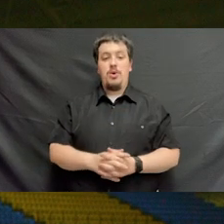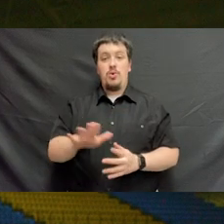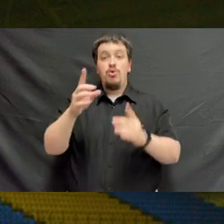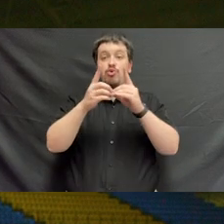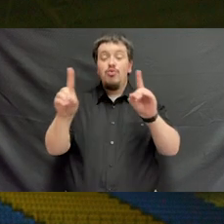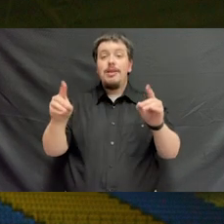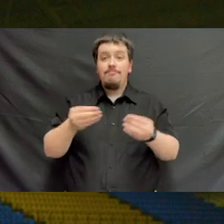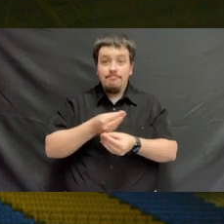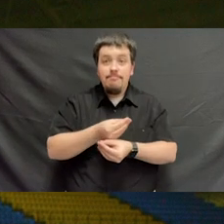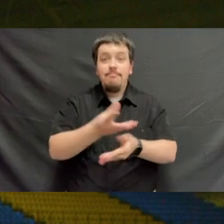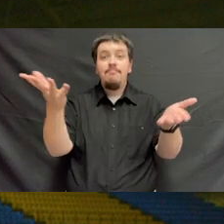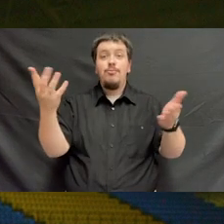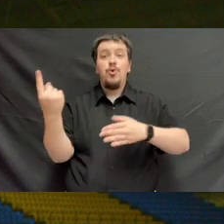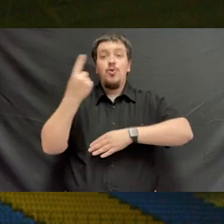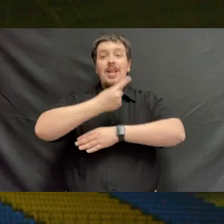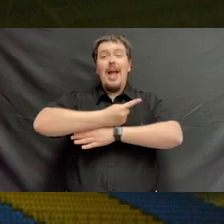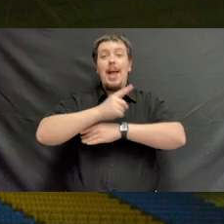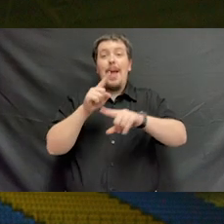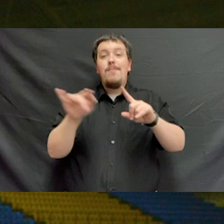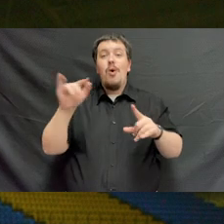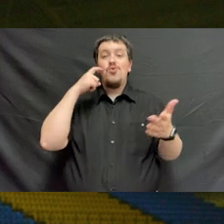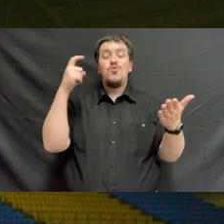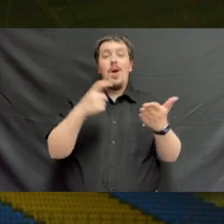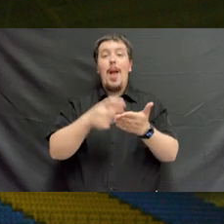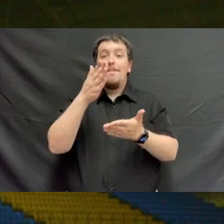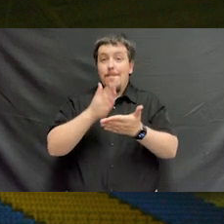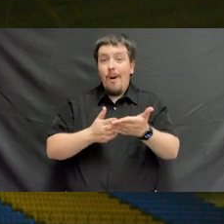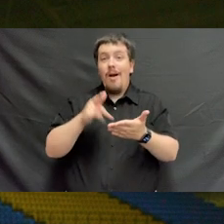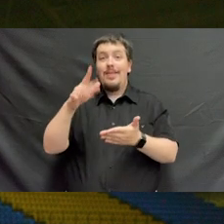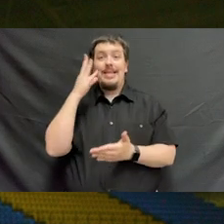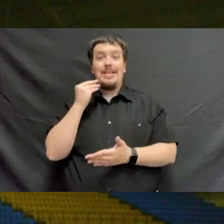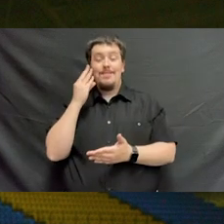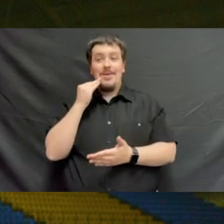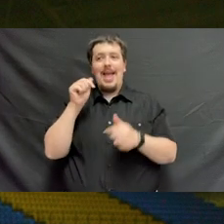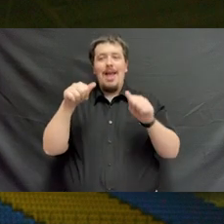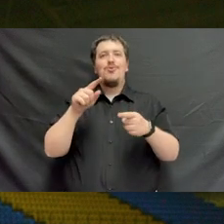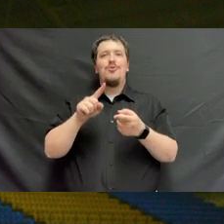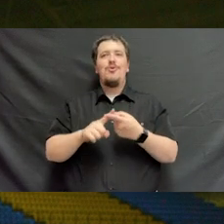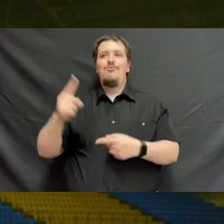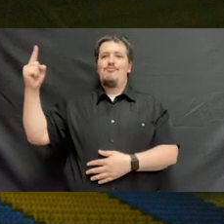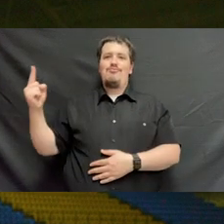Your degree is being conferred today, but I also recognize that part of the commencement experience is being able to walk across the stage.